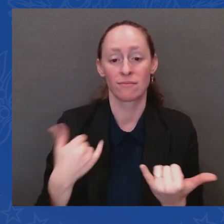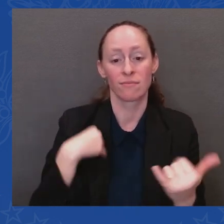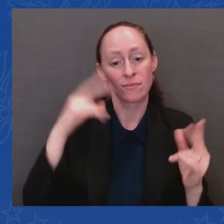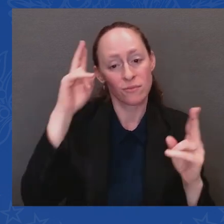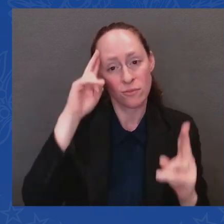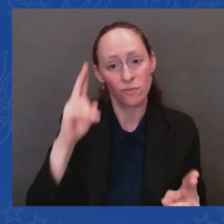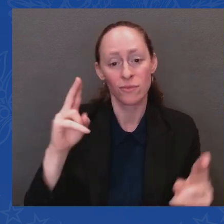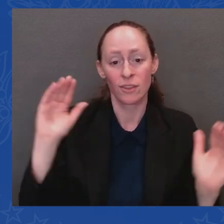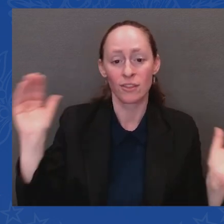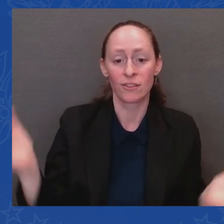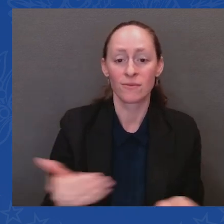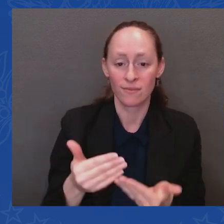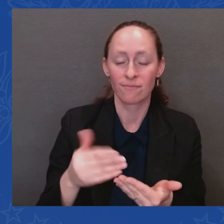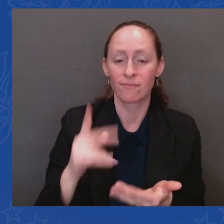the Honorable Dennis McDonough.